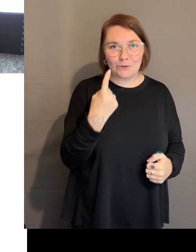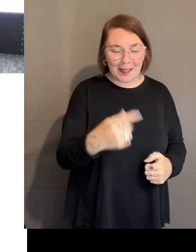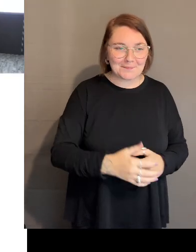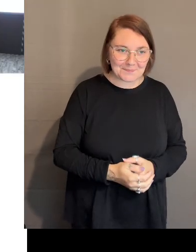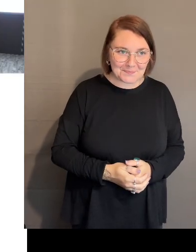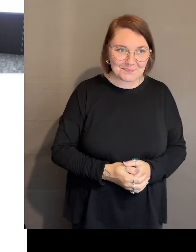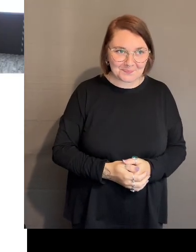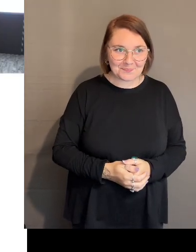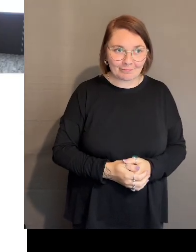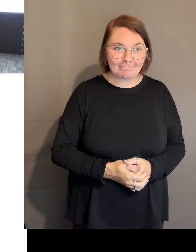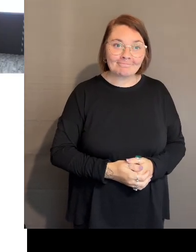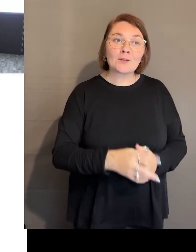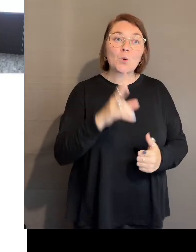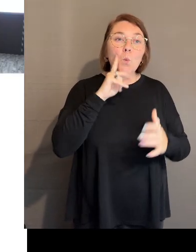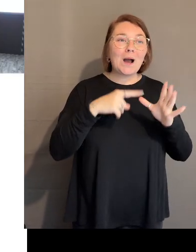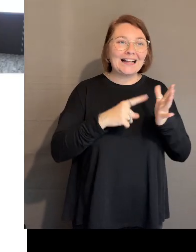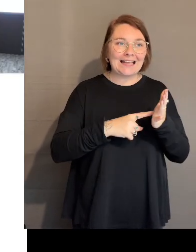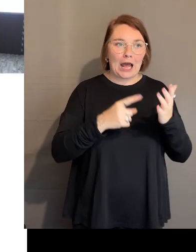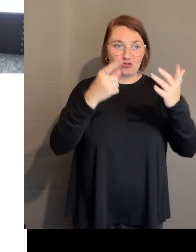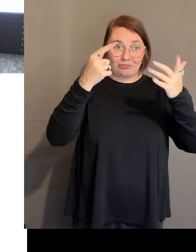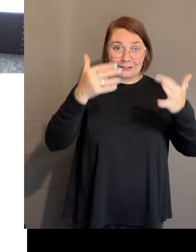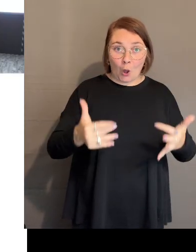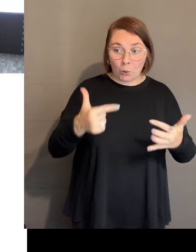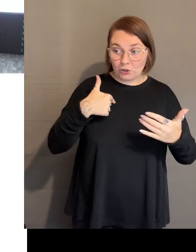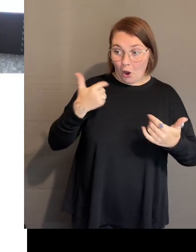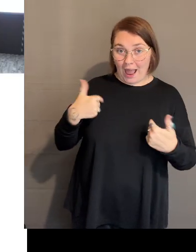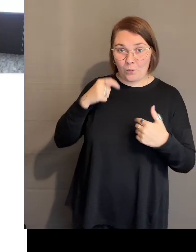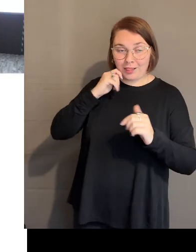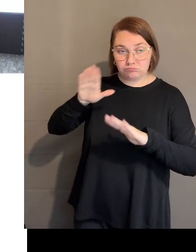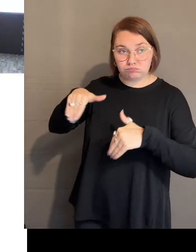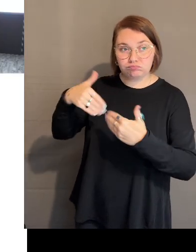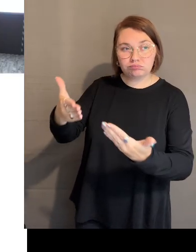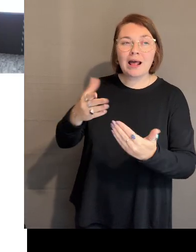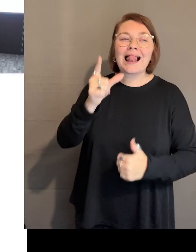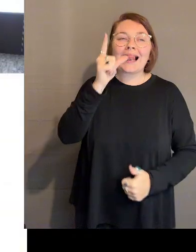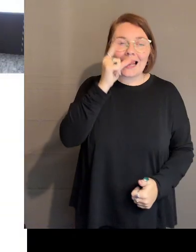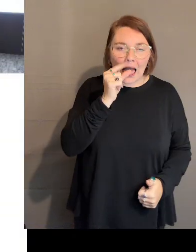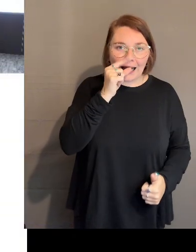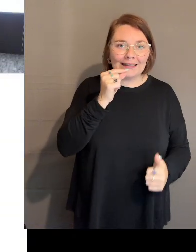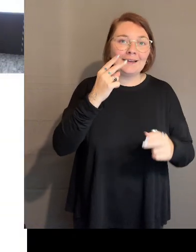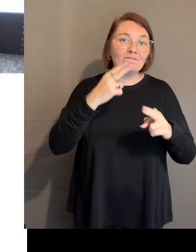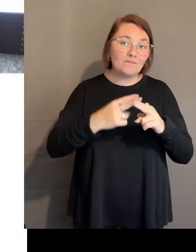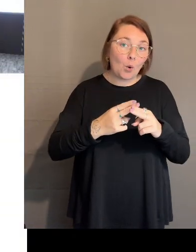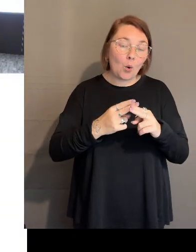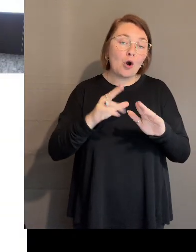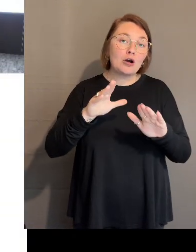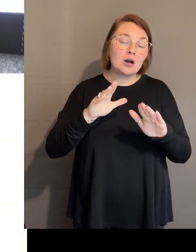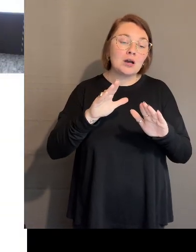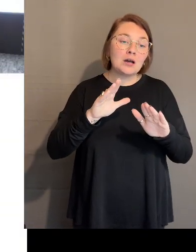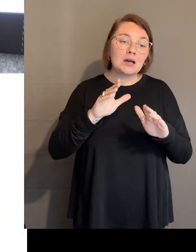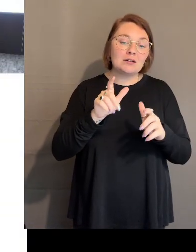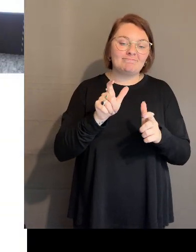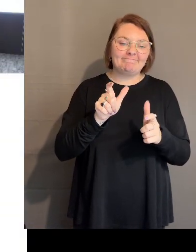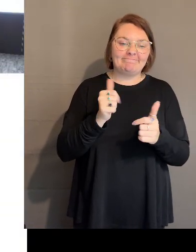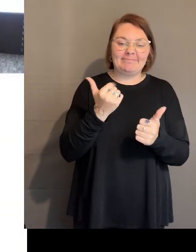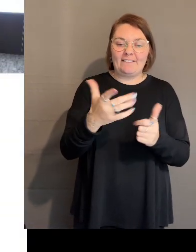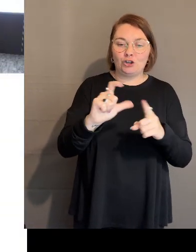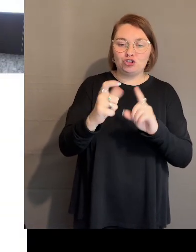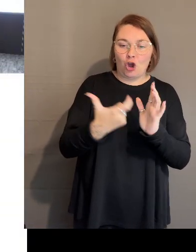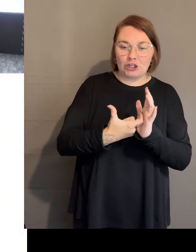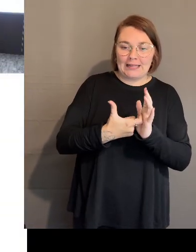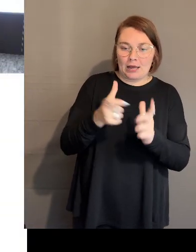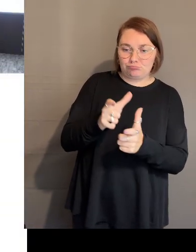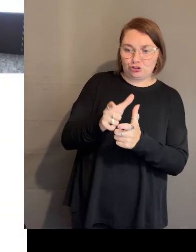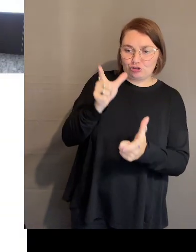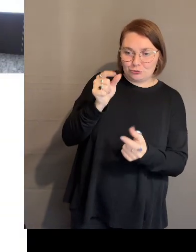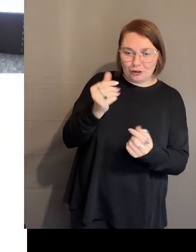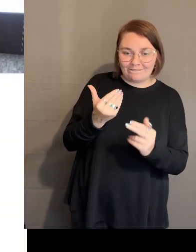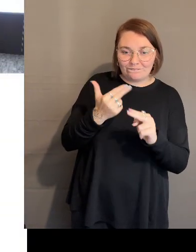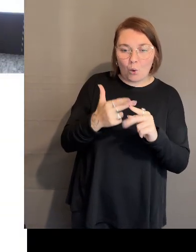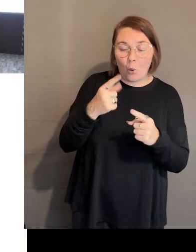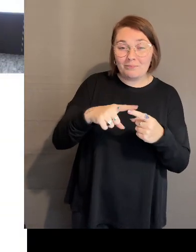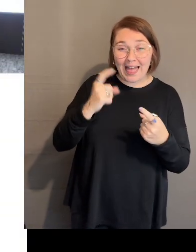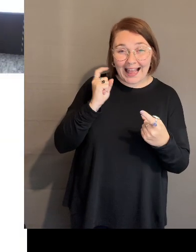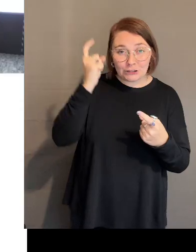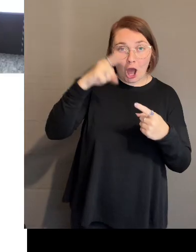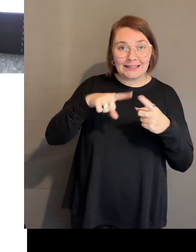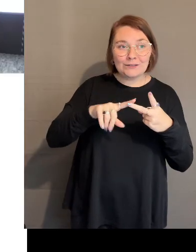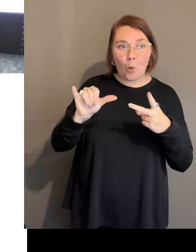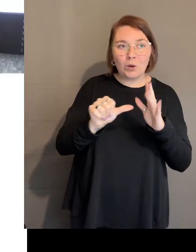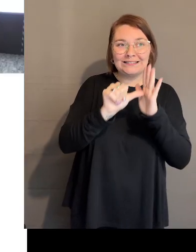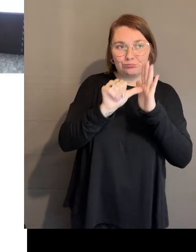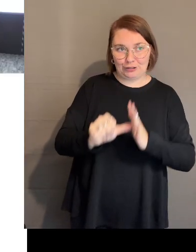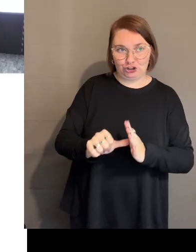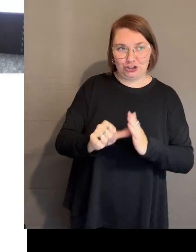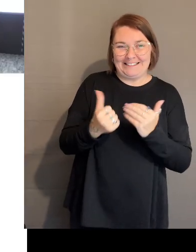So here we have looked at the… what the results I'm going to present here is likelihood of being prescribed medication for anxiety or depression.